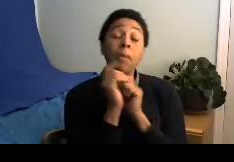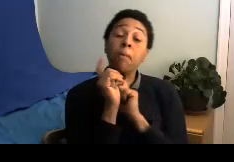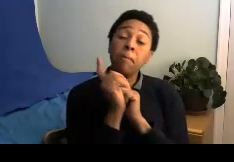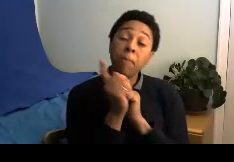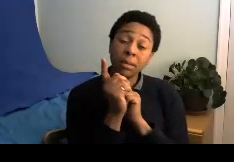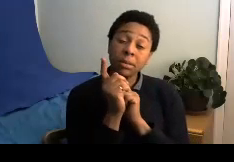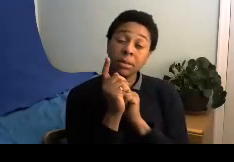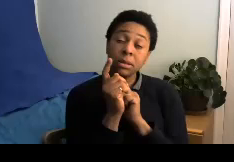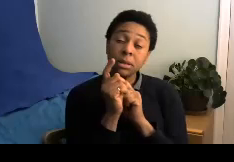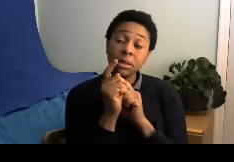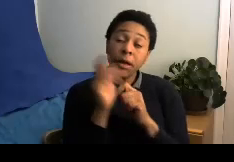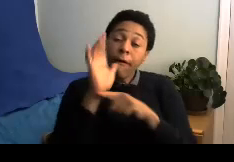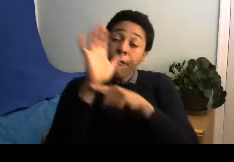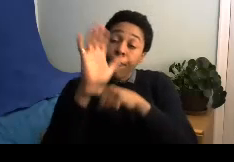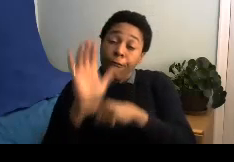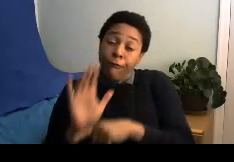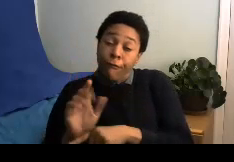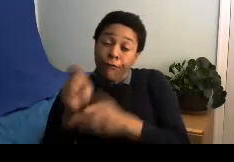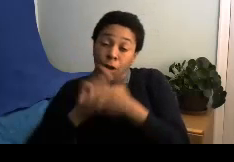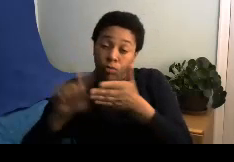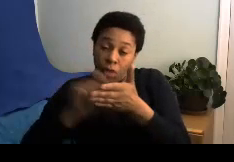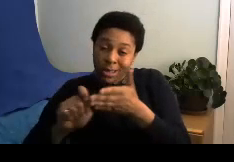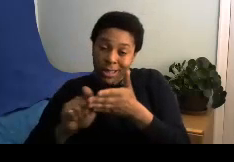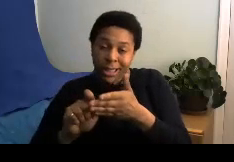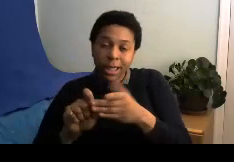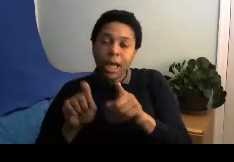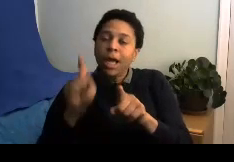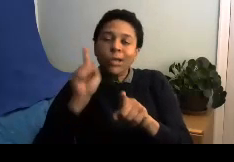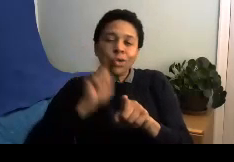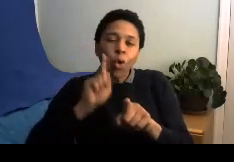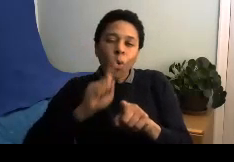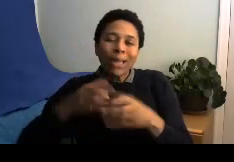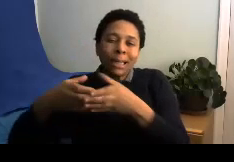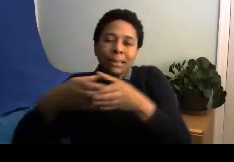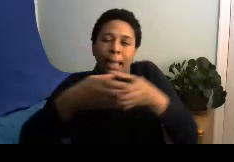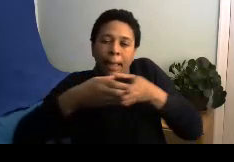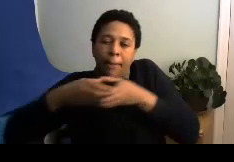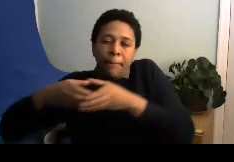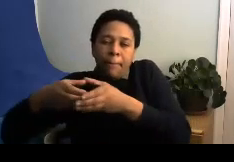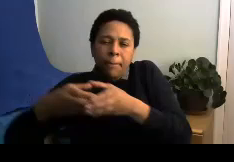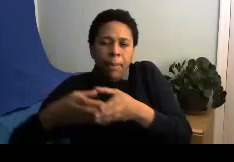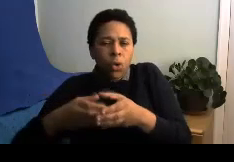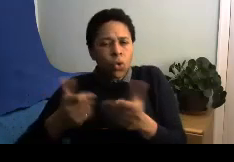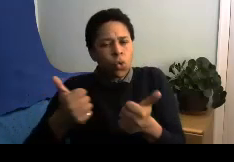screenwriting is collaborative. And it's great fun to sort of be